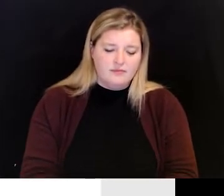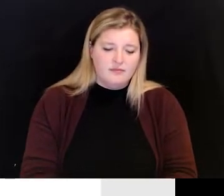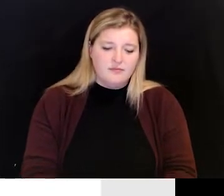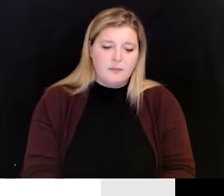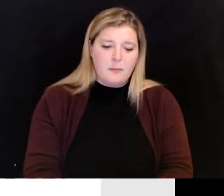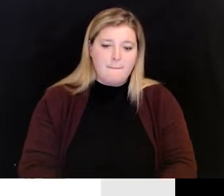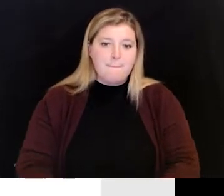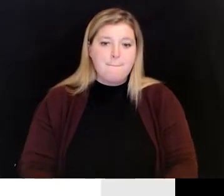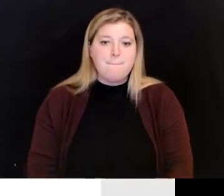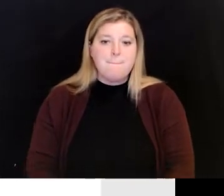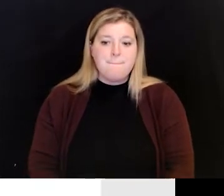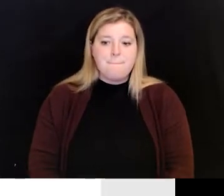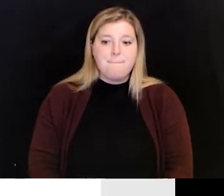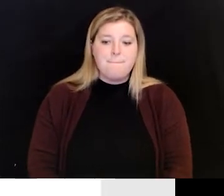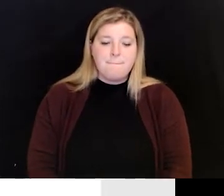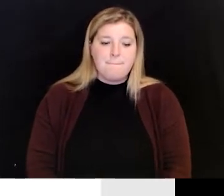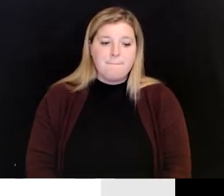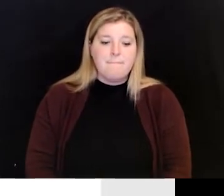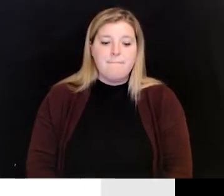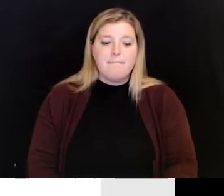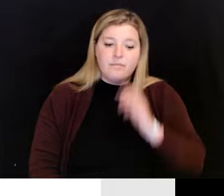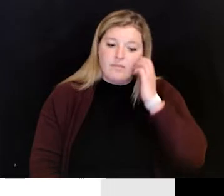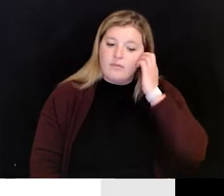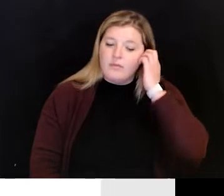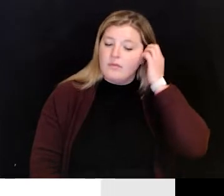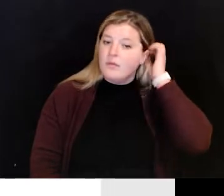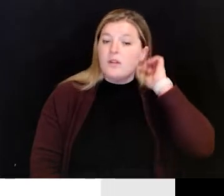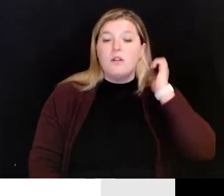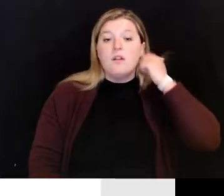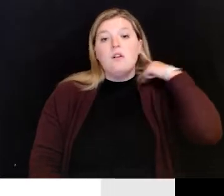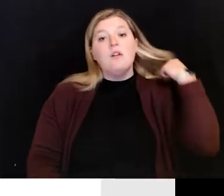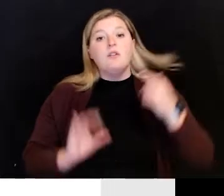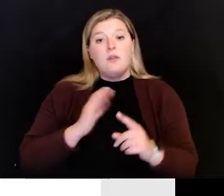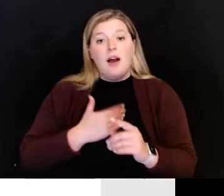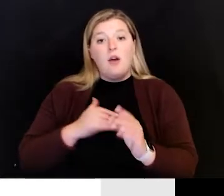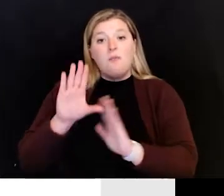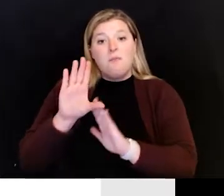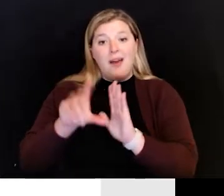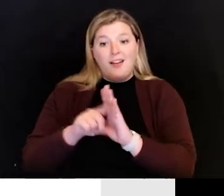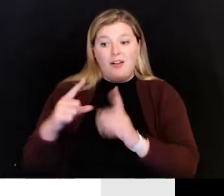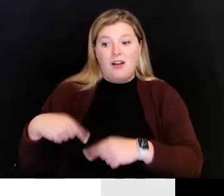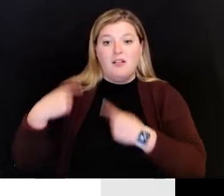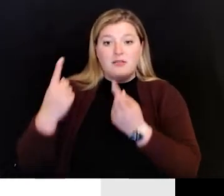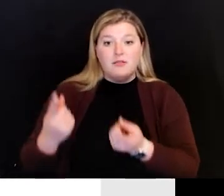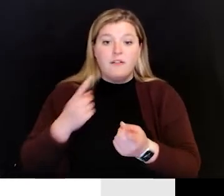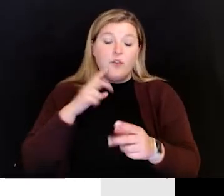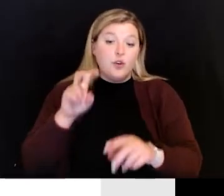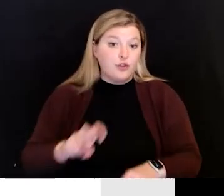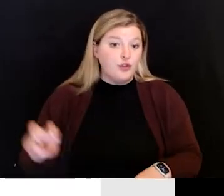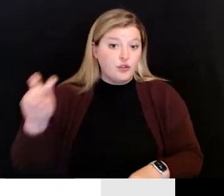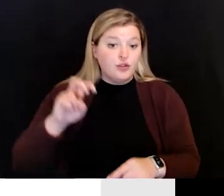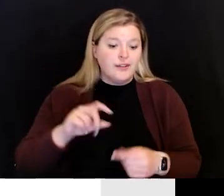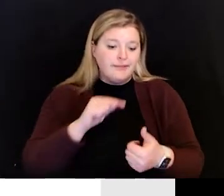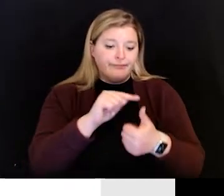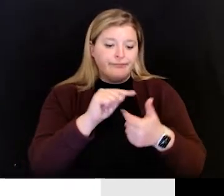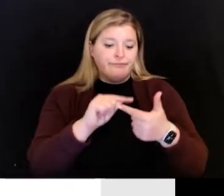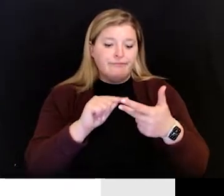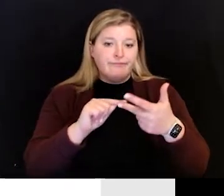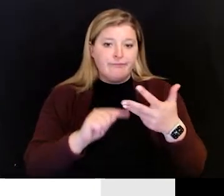So I've outlined a little bit of our background that we've taken on this journey. As you can see, it hasn't been short.